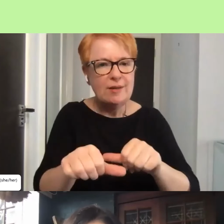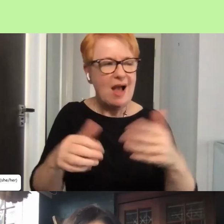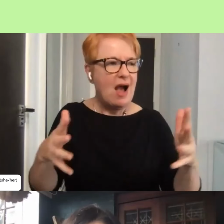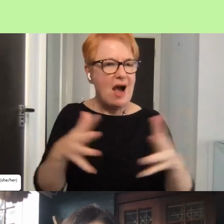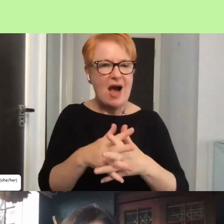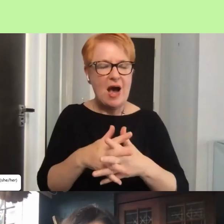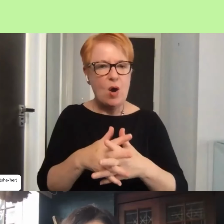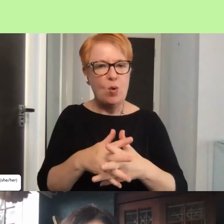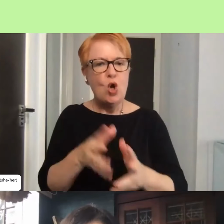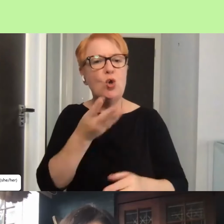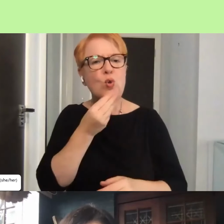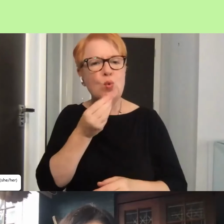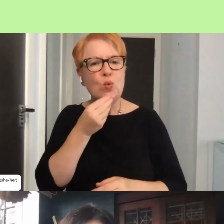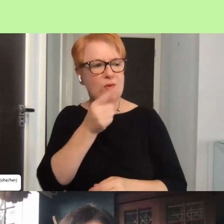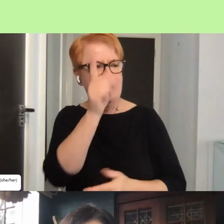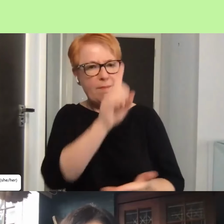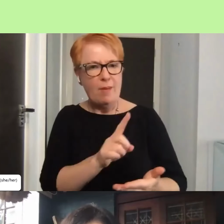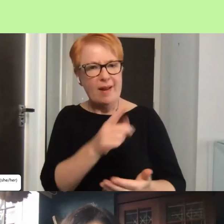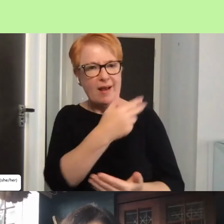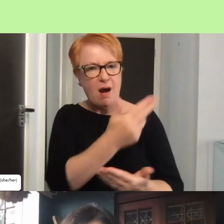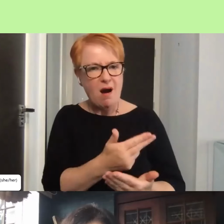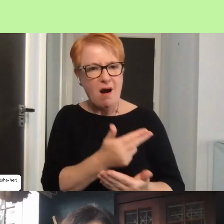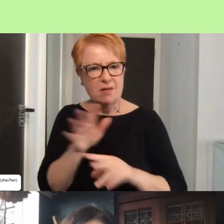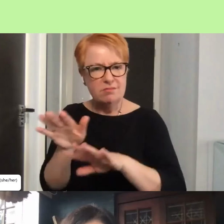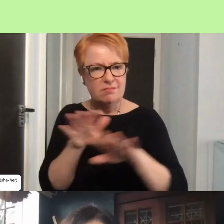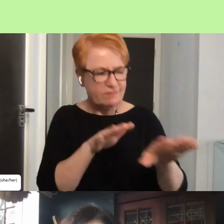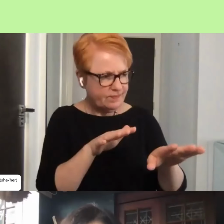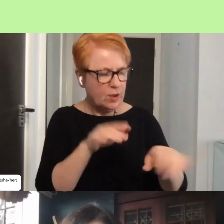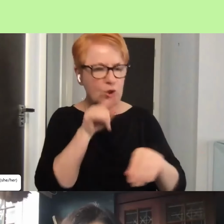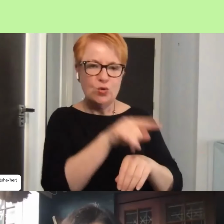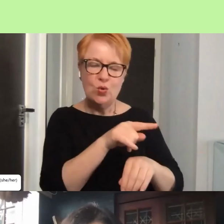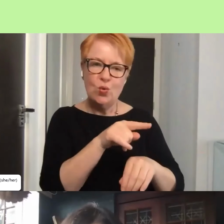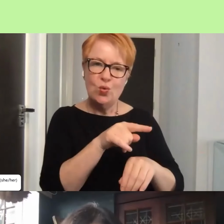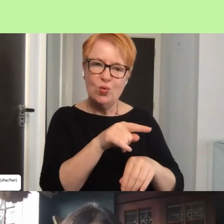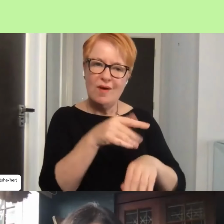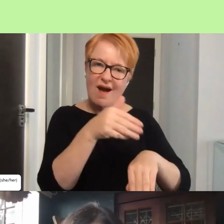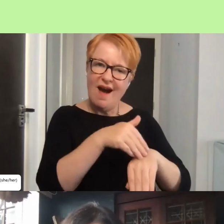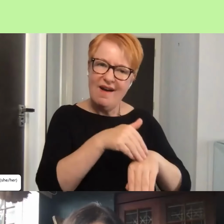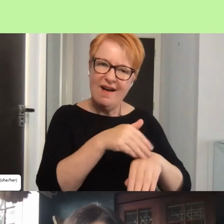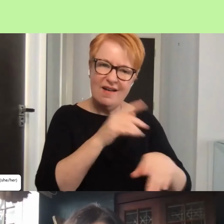So, as I've been listening to the two projects that you've spoken about,